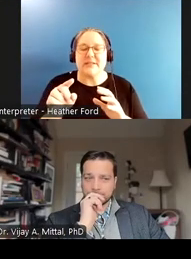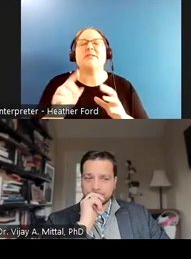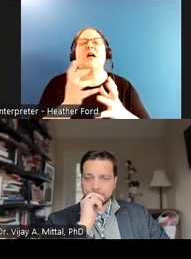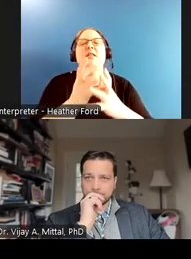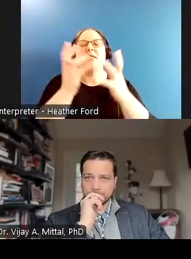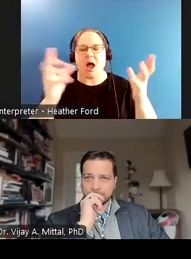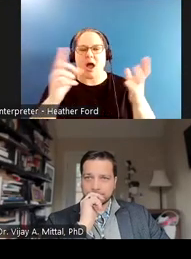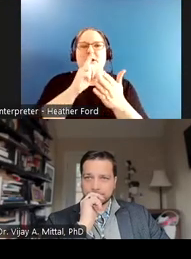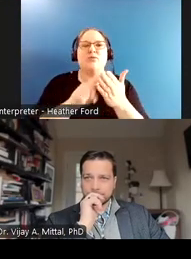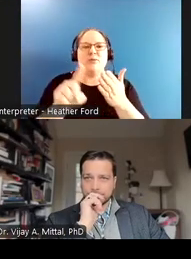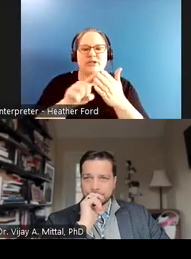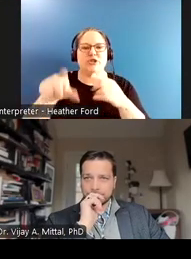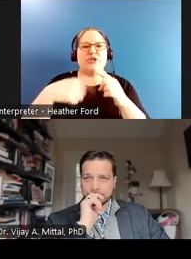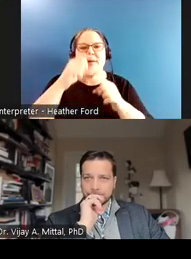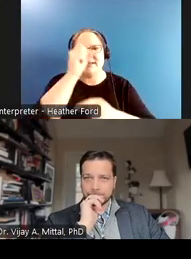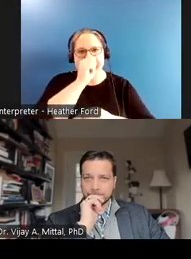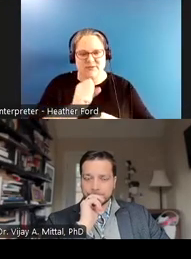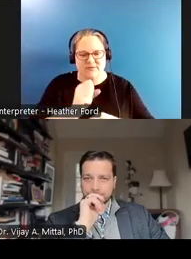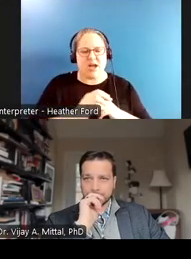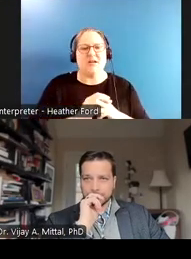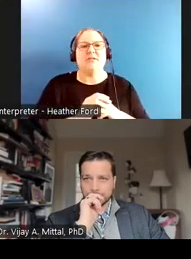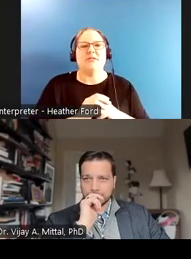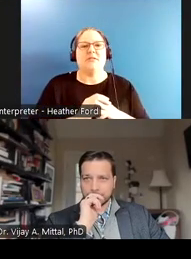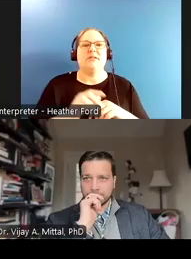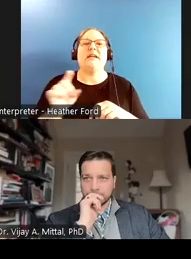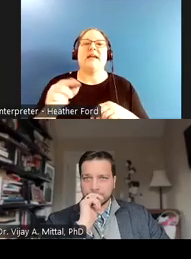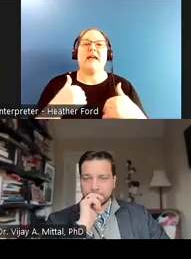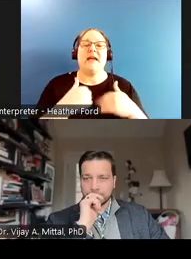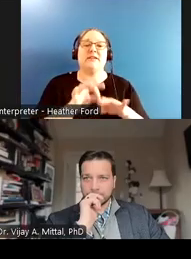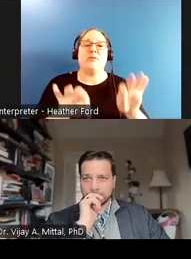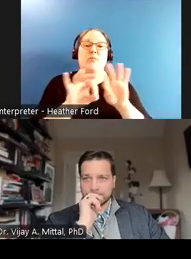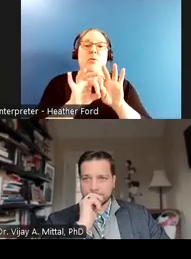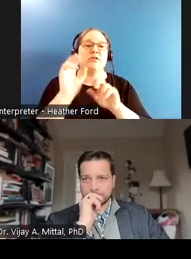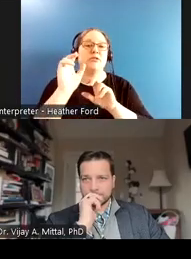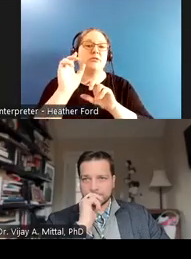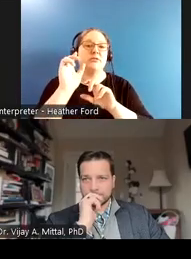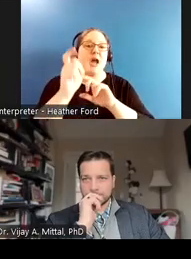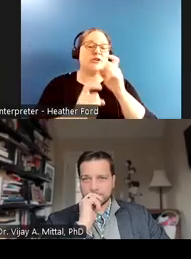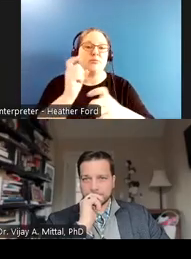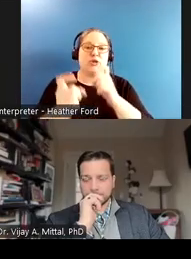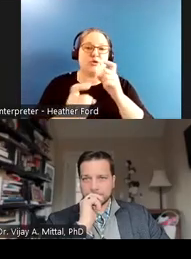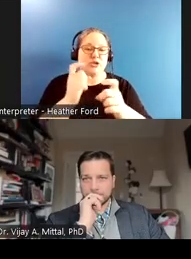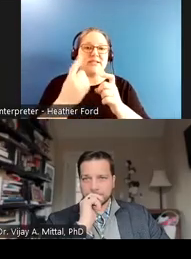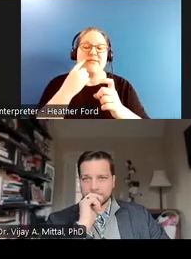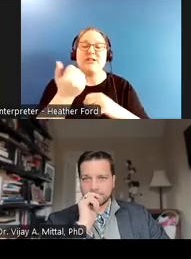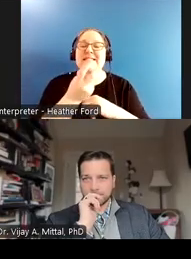today. Um he has made important contributions to several areas. Uh I would say it's probably fair